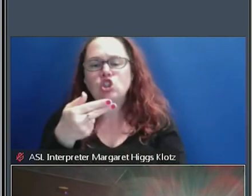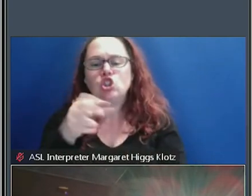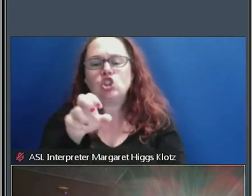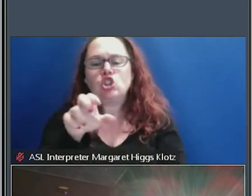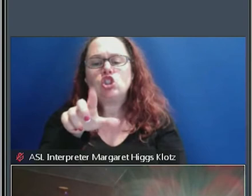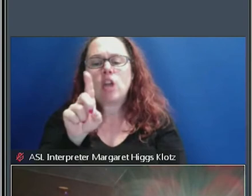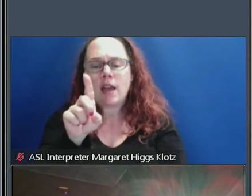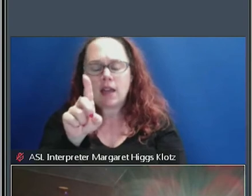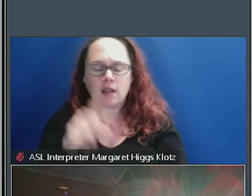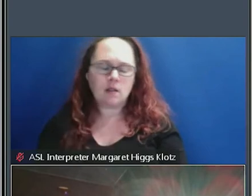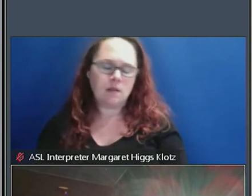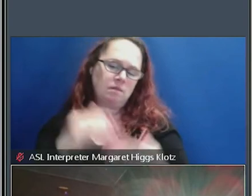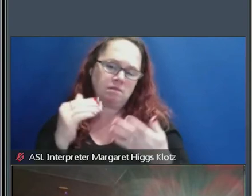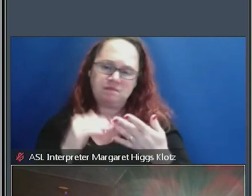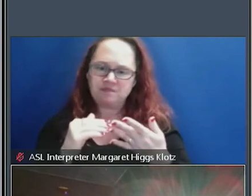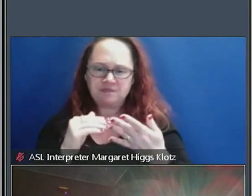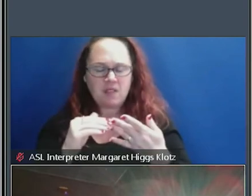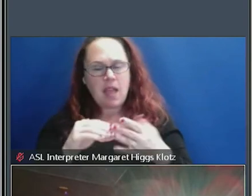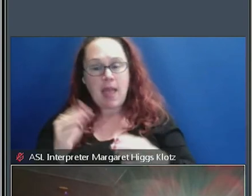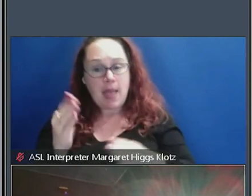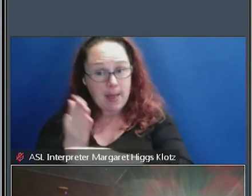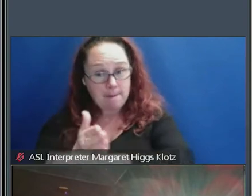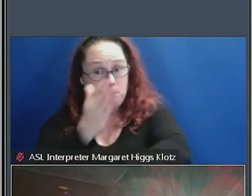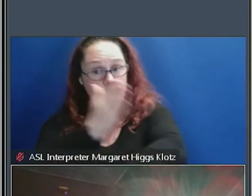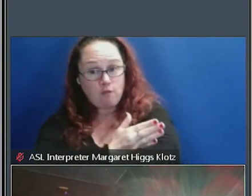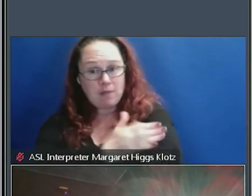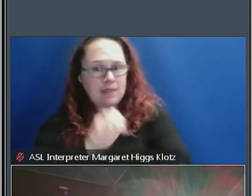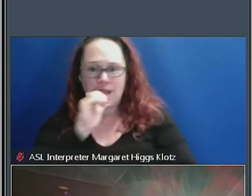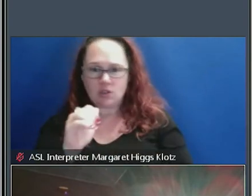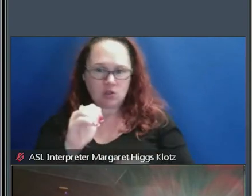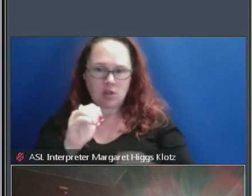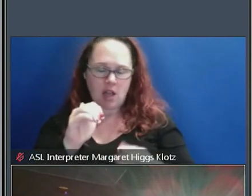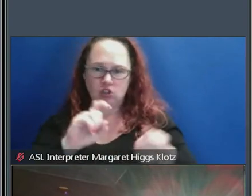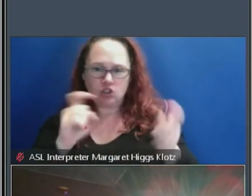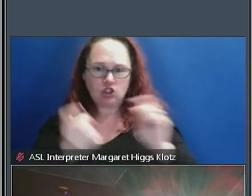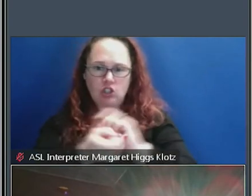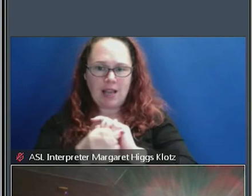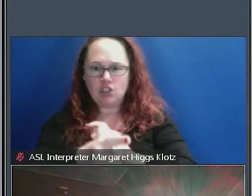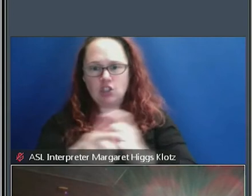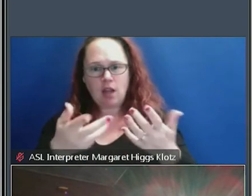improvements that do not alter it or increase the primary reprogramming the in the facility.